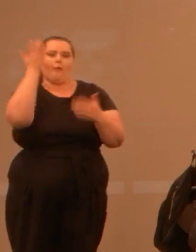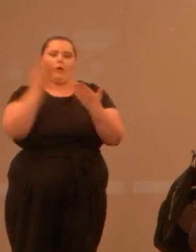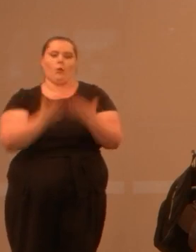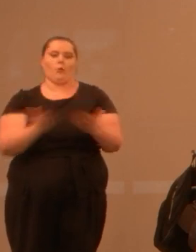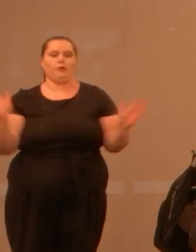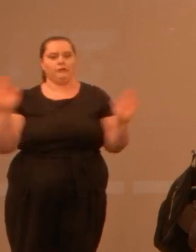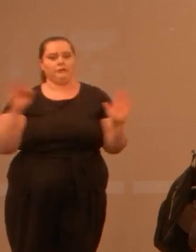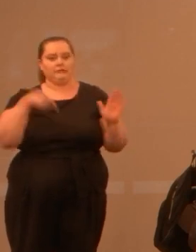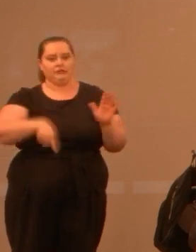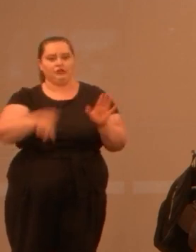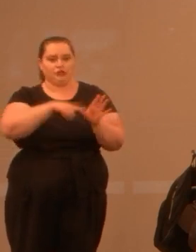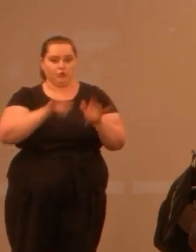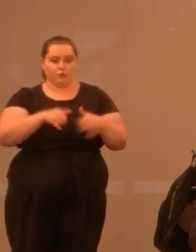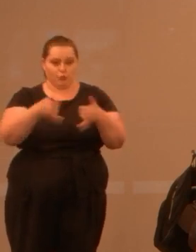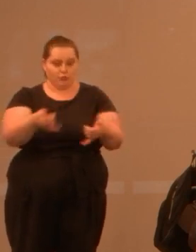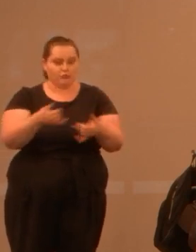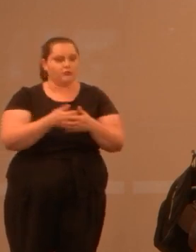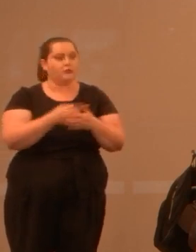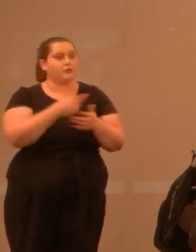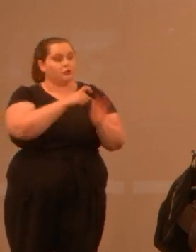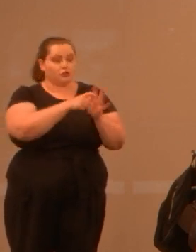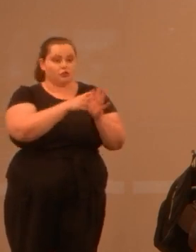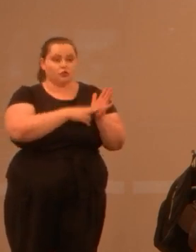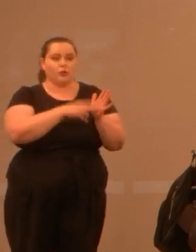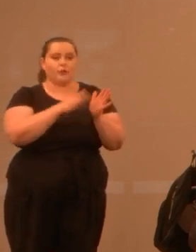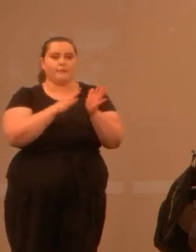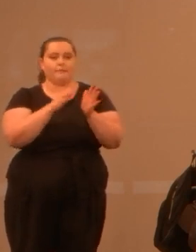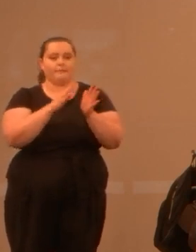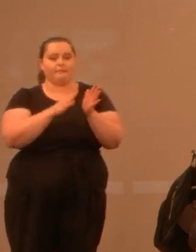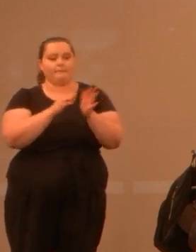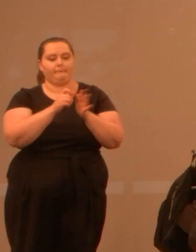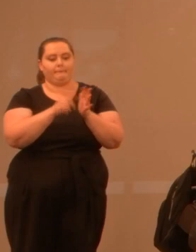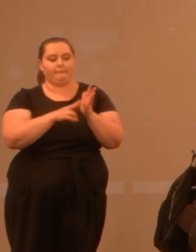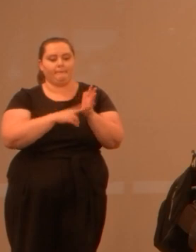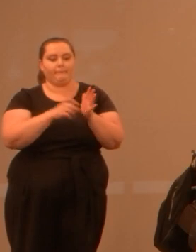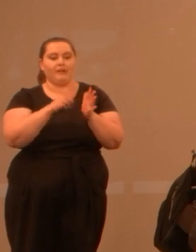So Don Punch is the Minister for Regional Development, Disability Service,